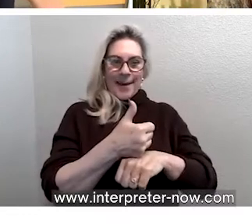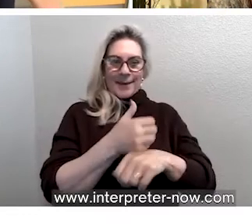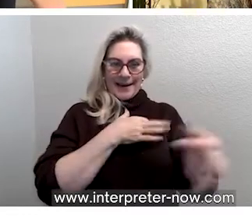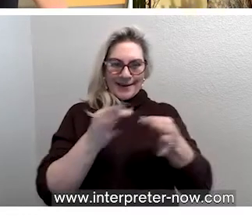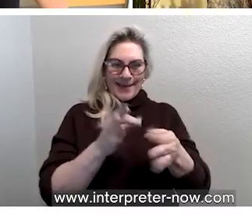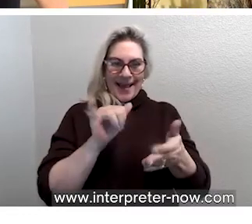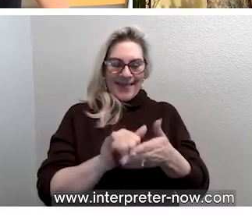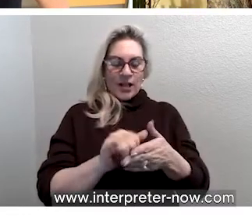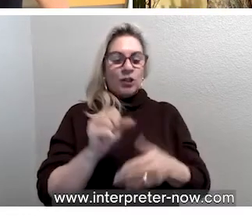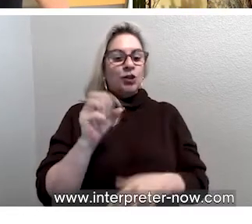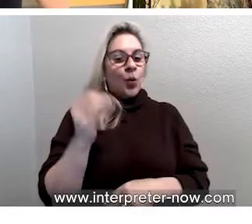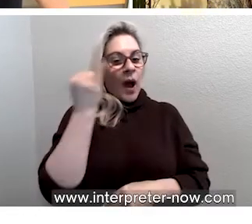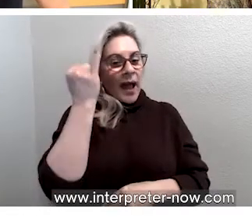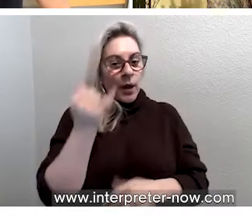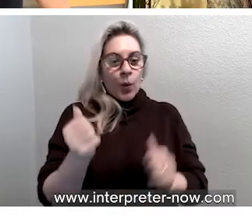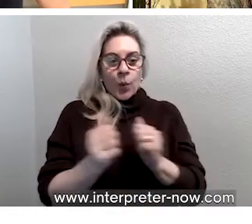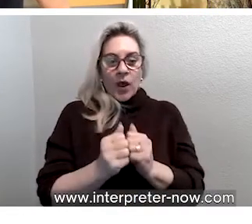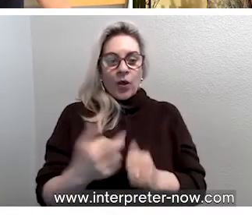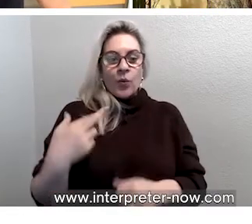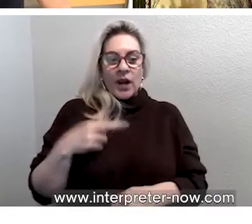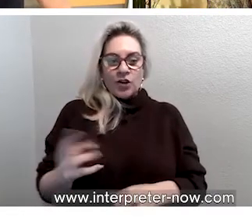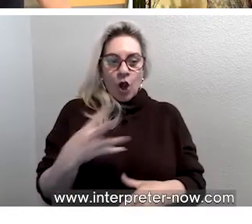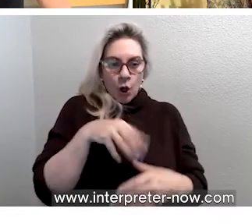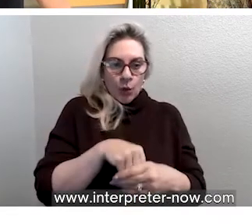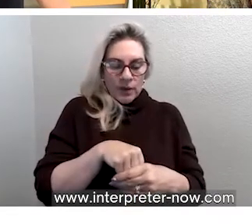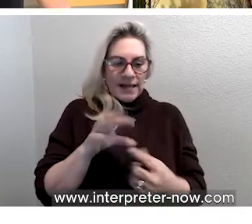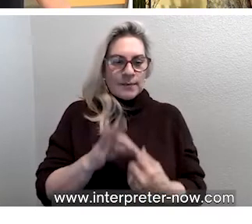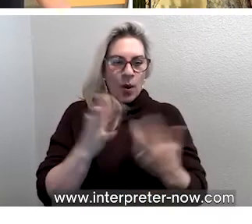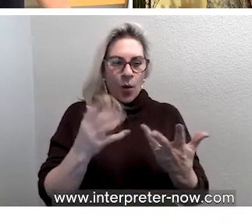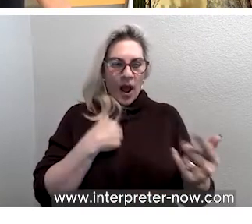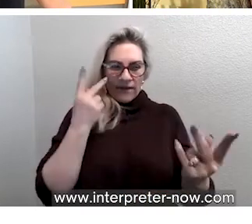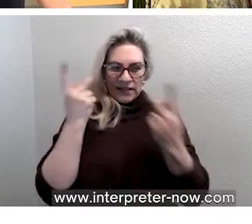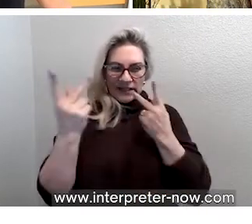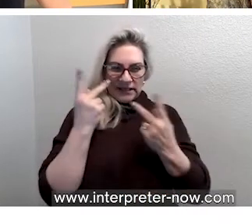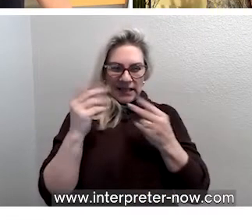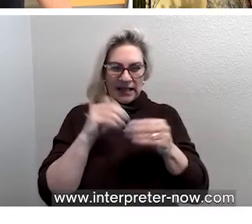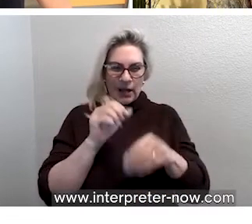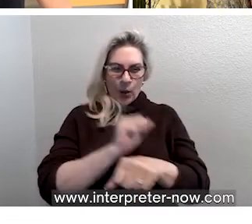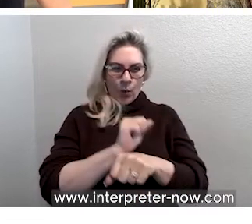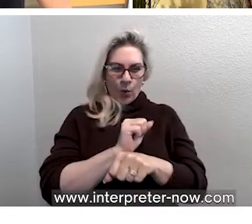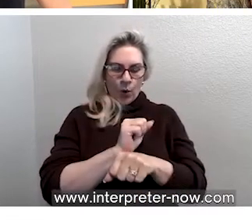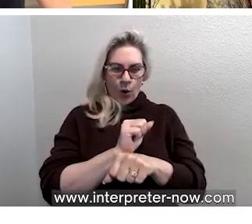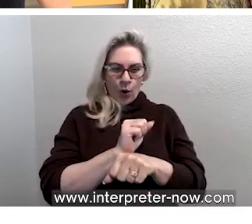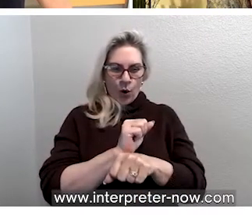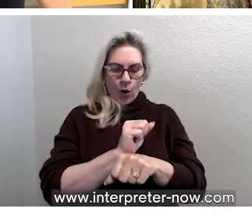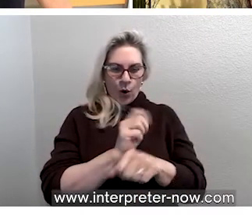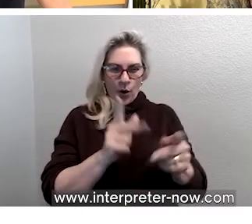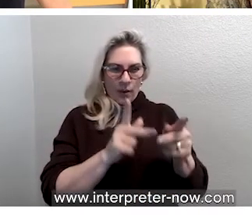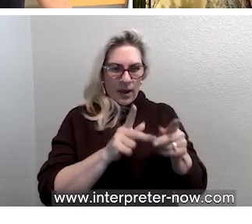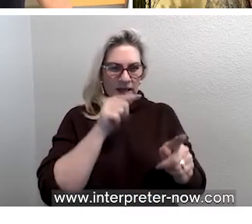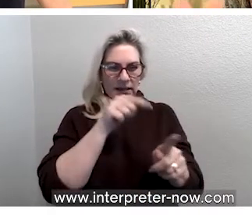The idea with religious inclusion, especially what I see in the workplace, is that there